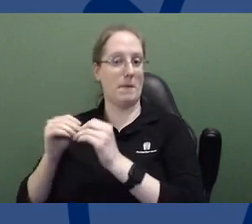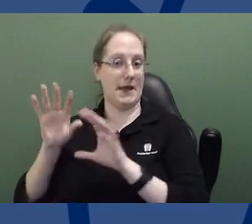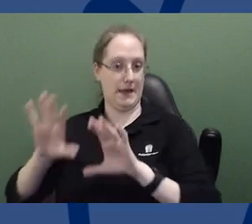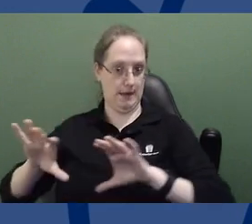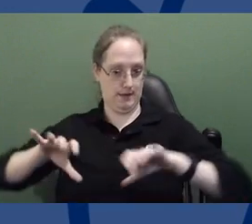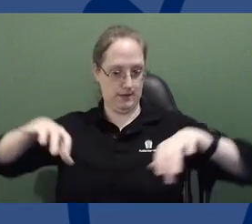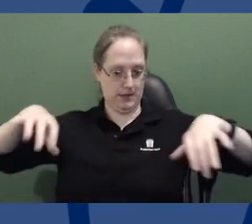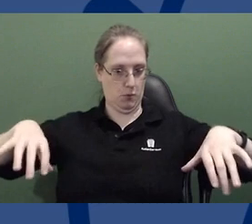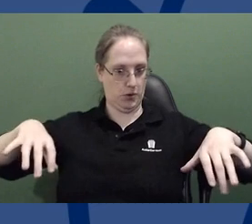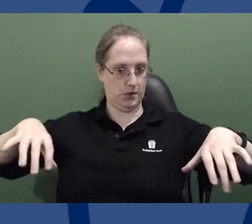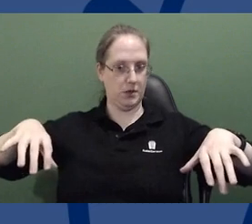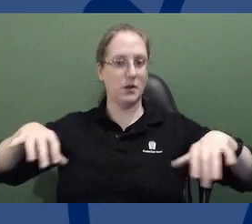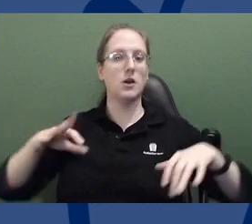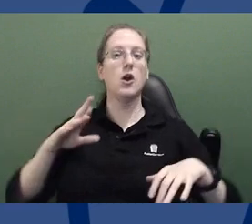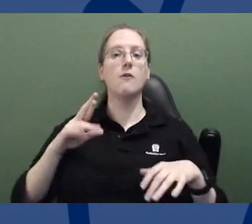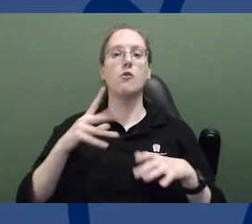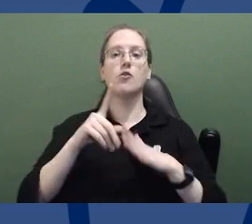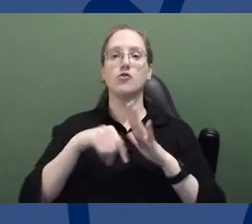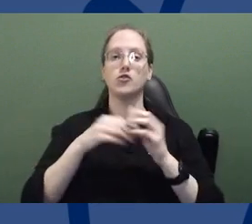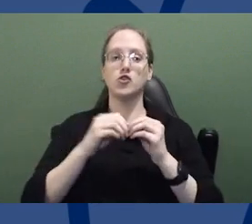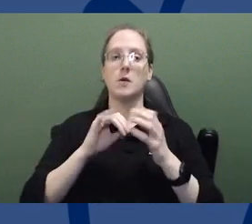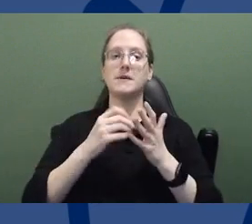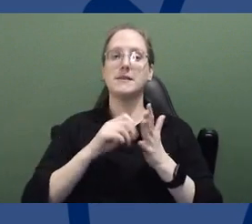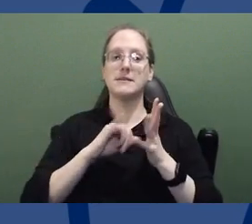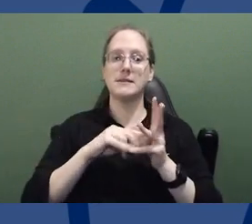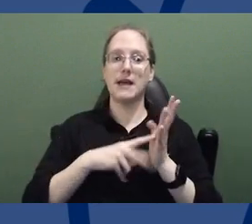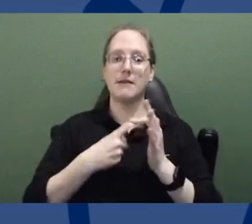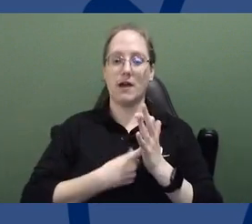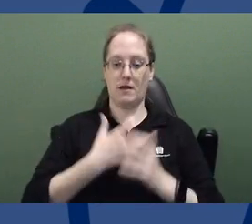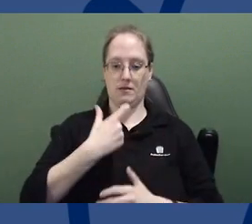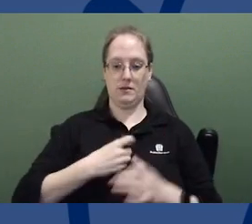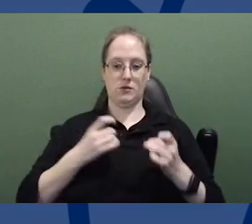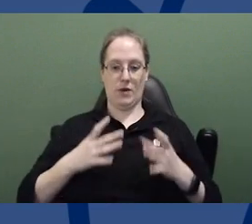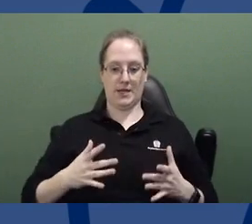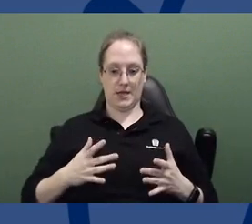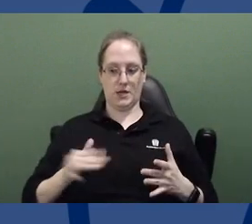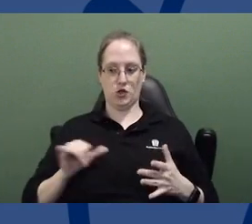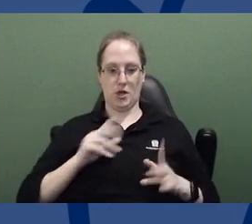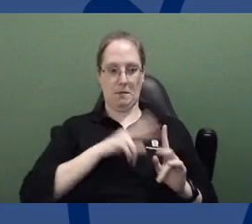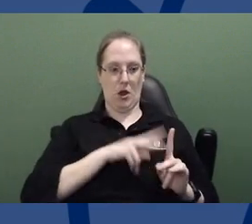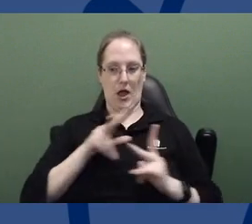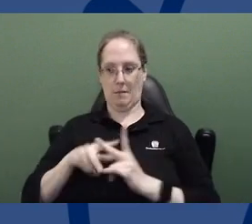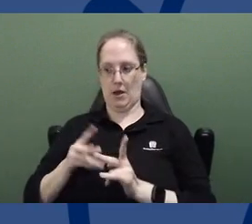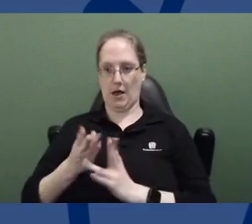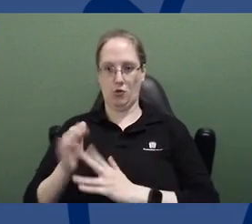grant which company should they apply through?